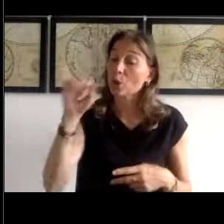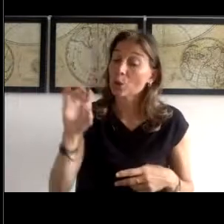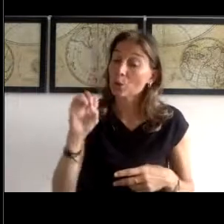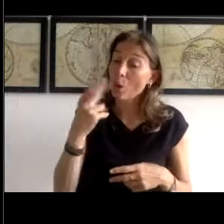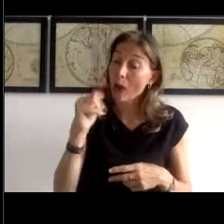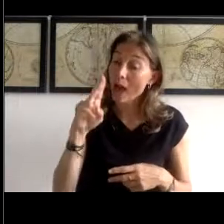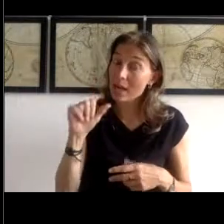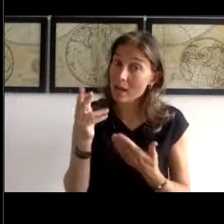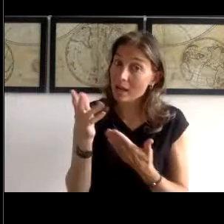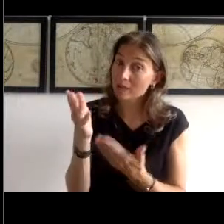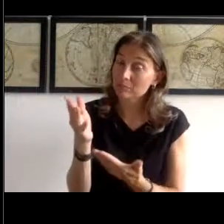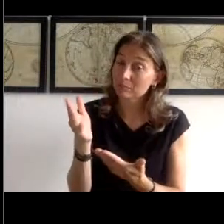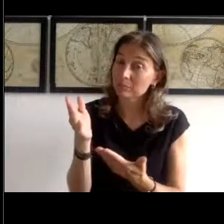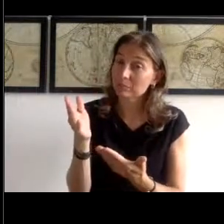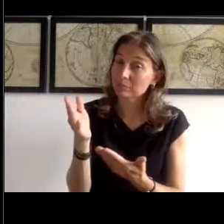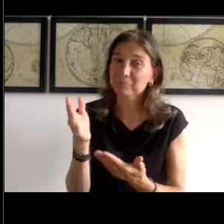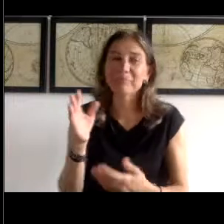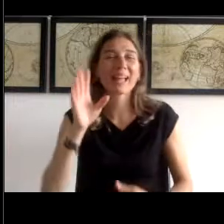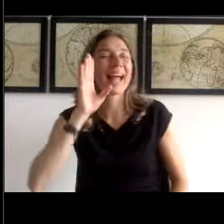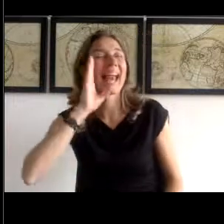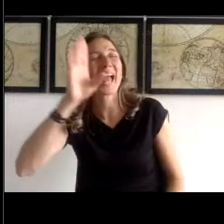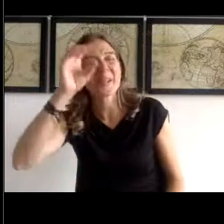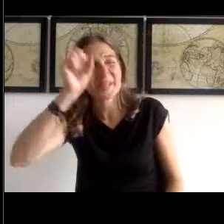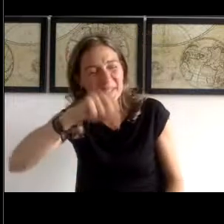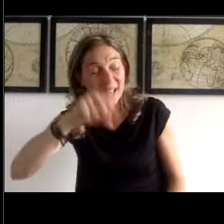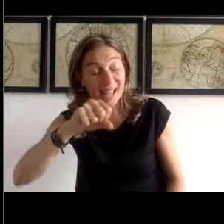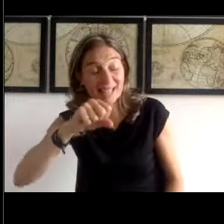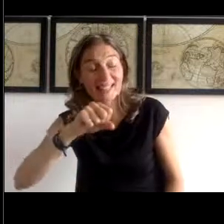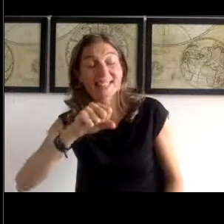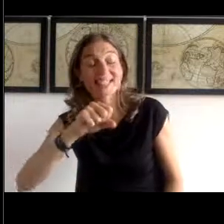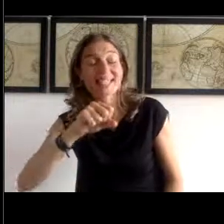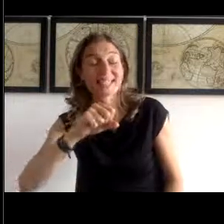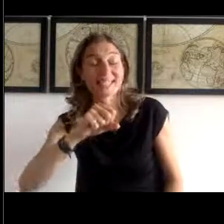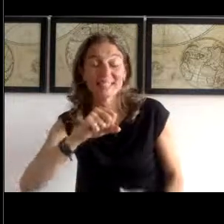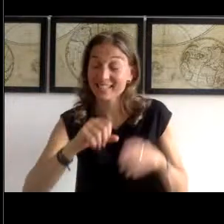So before going to Norway I contacted the Erasmus coordinator in Bergen